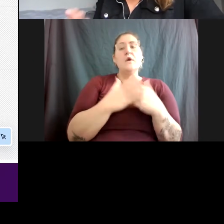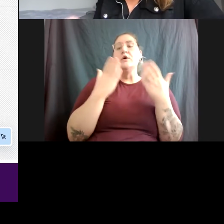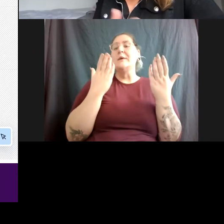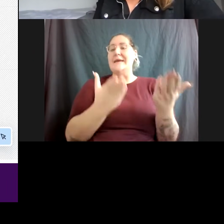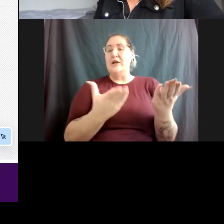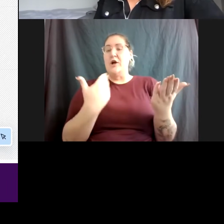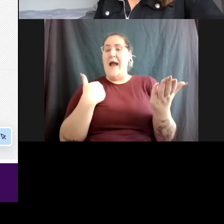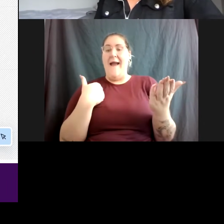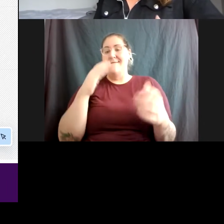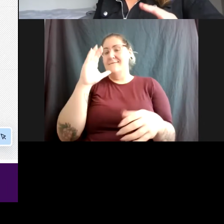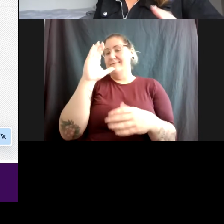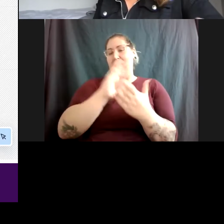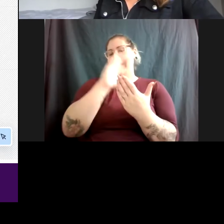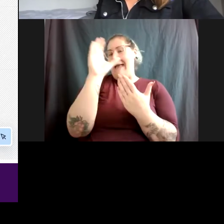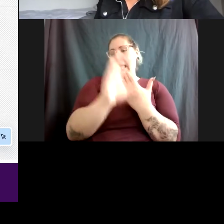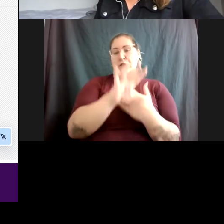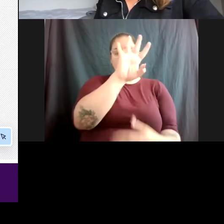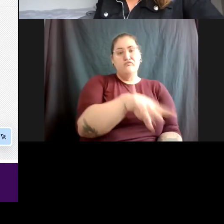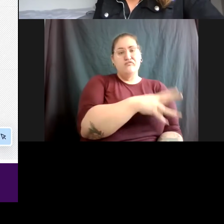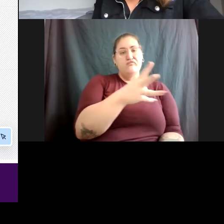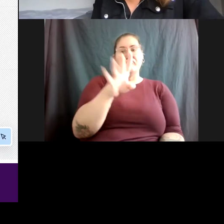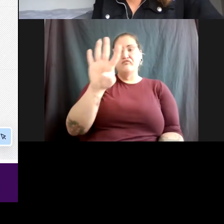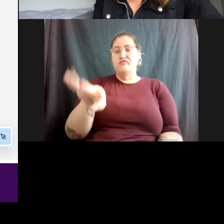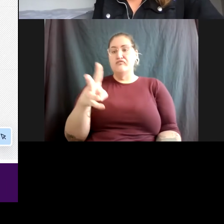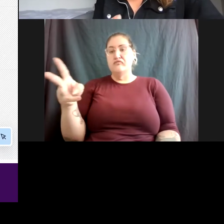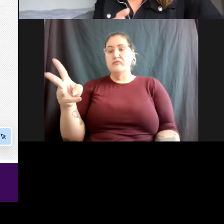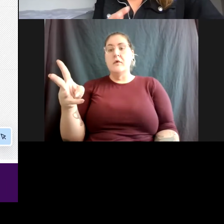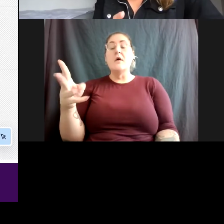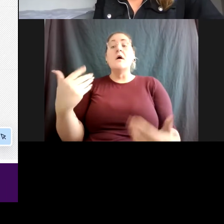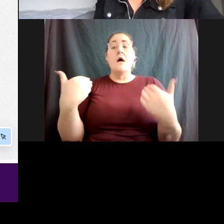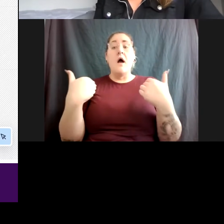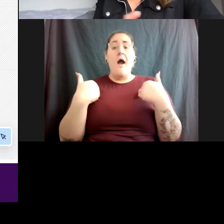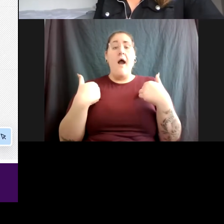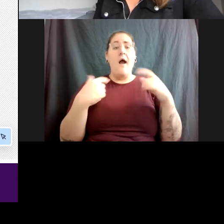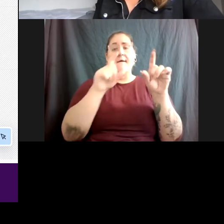have days in columns and you've got people in rows For each of those days, for each of those